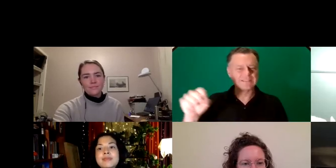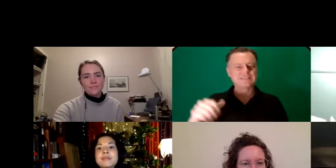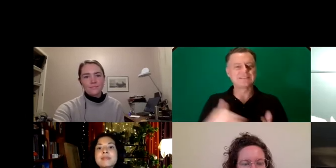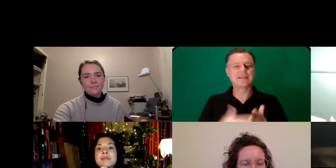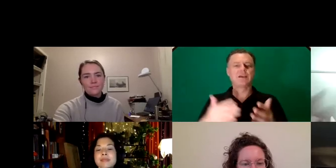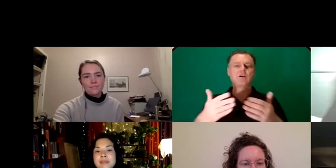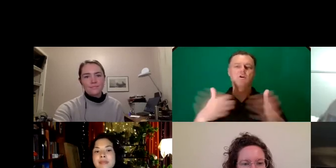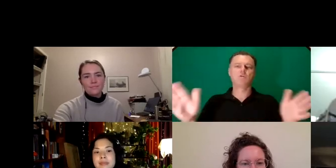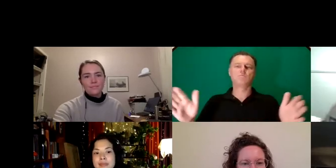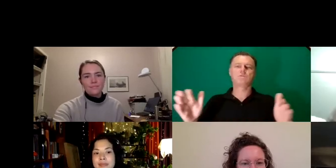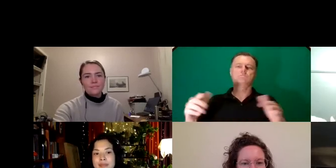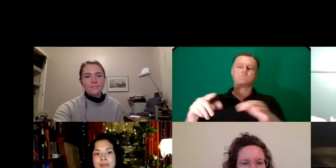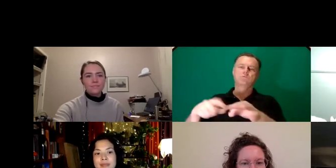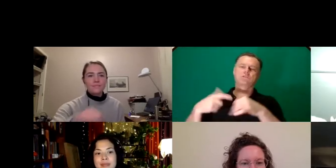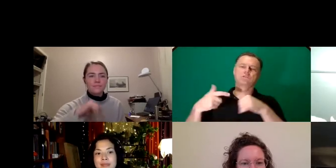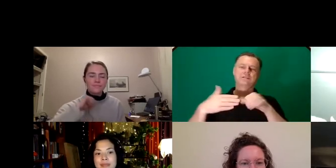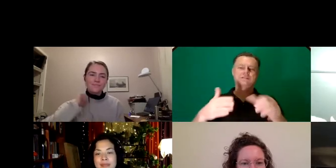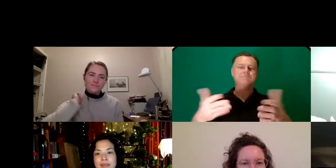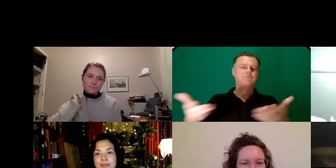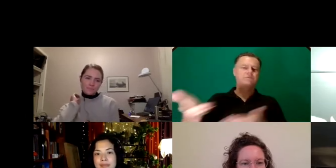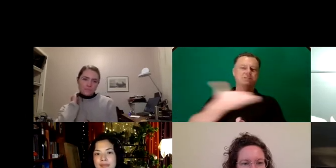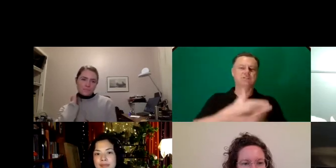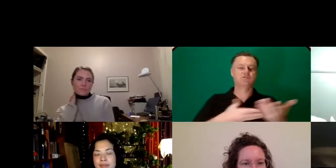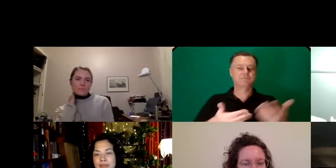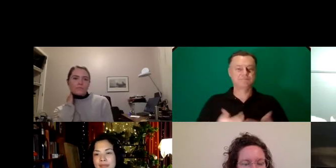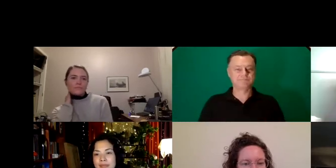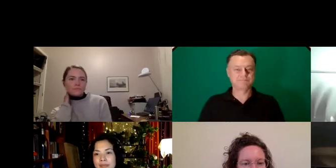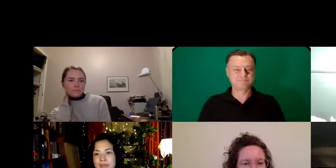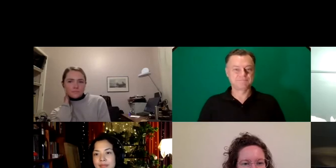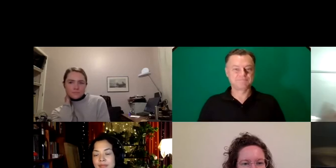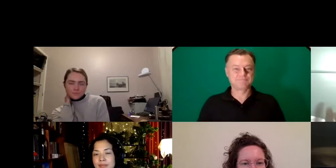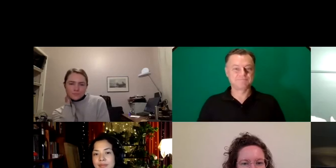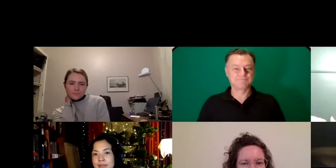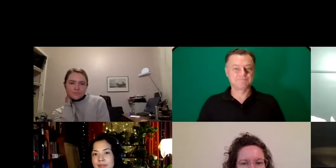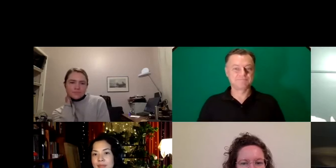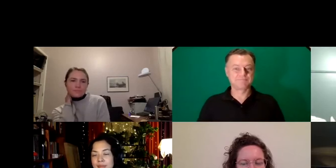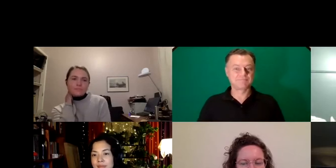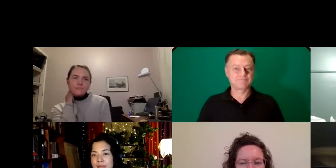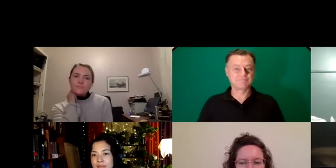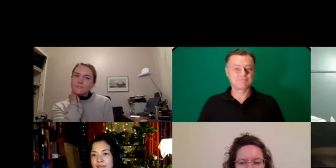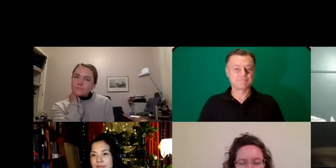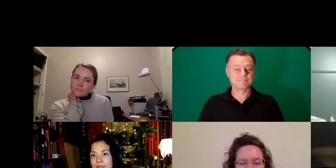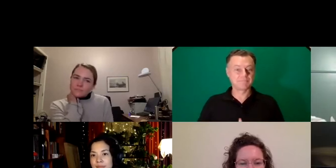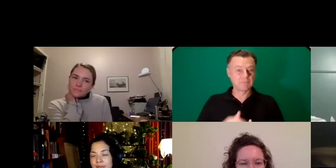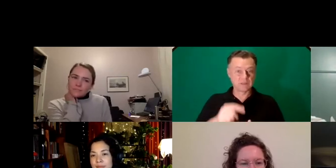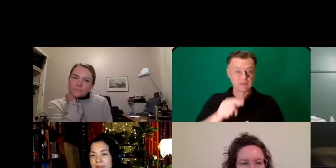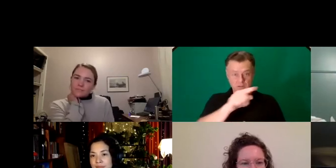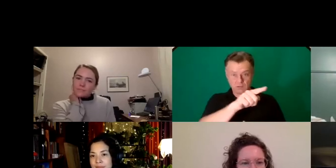for conversations. If anyone in the audience, and also our storytellers it is also